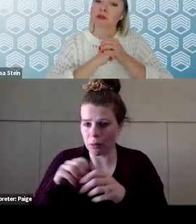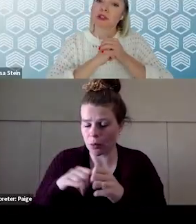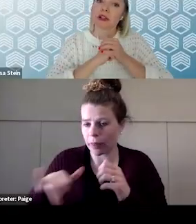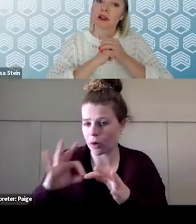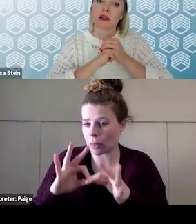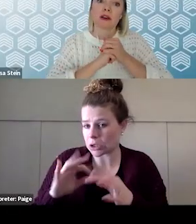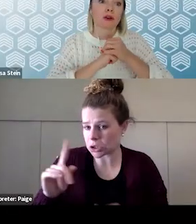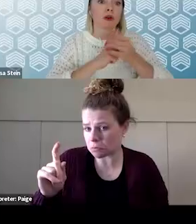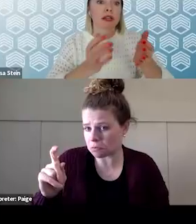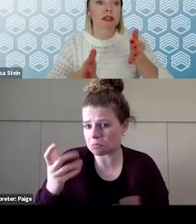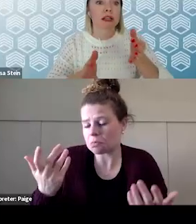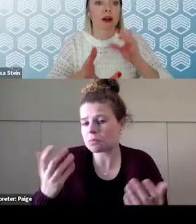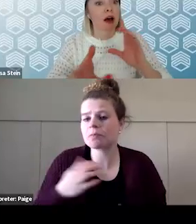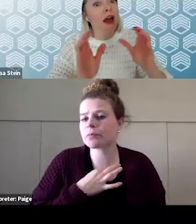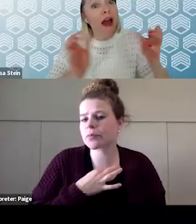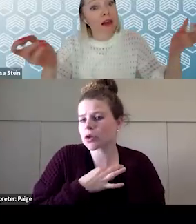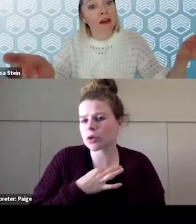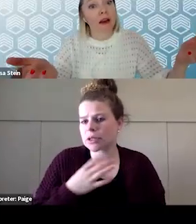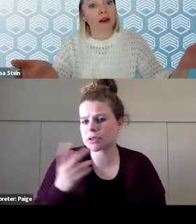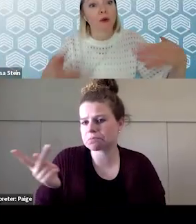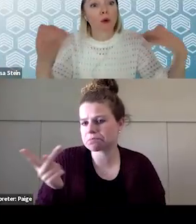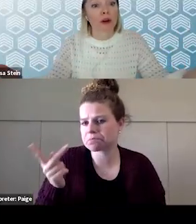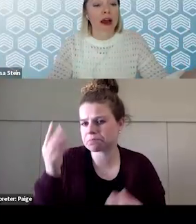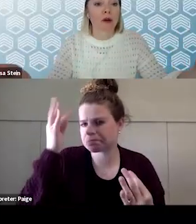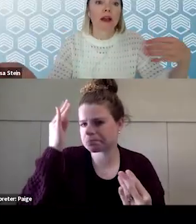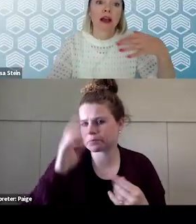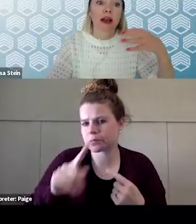So just curious to hear how that worked out